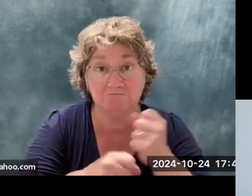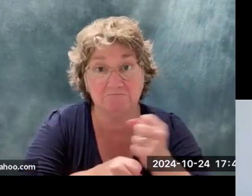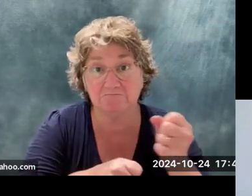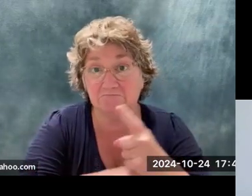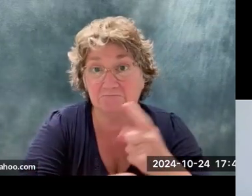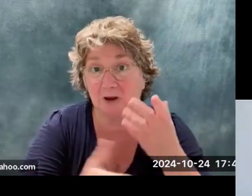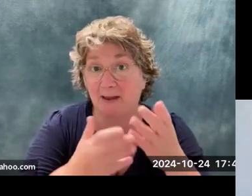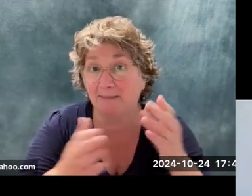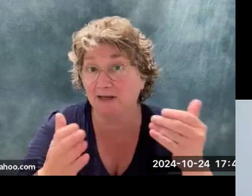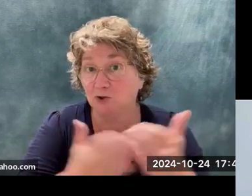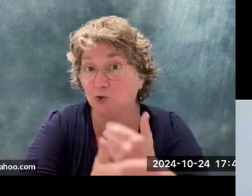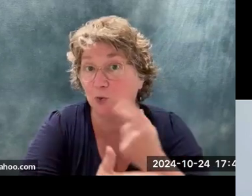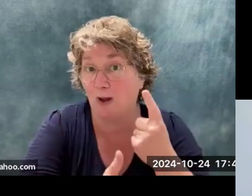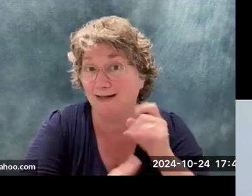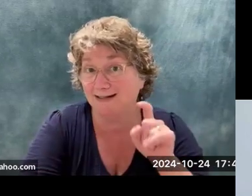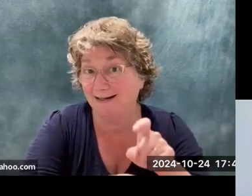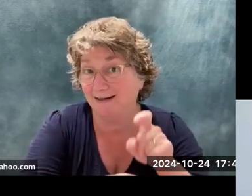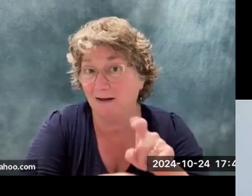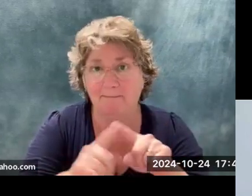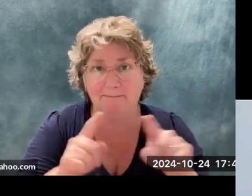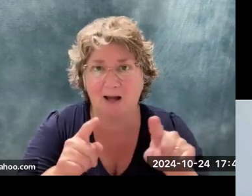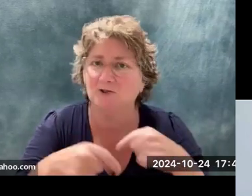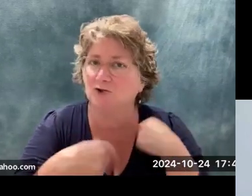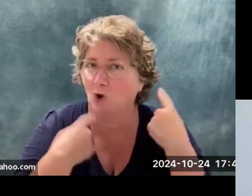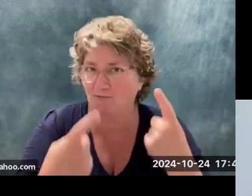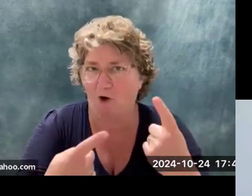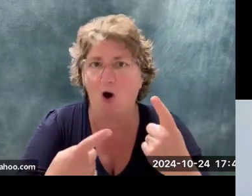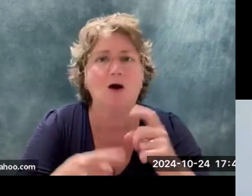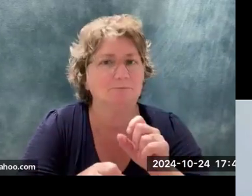vaccine is working very well. Thank you for that excellent question.